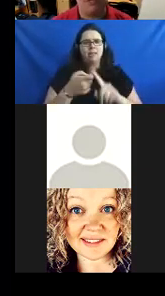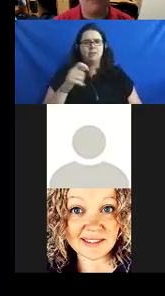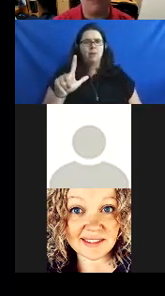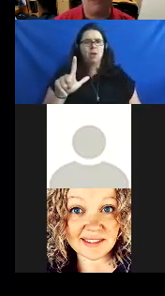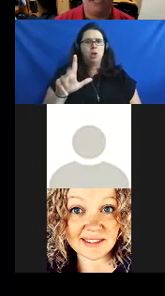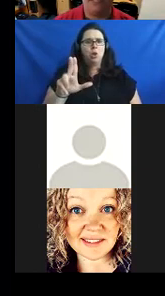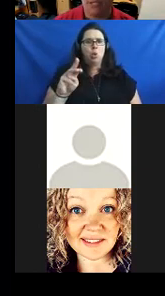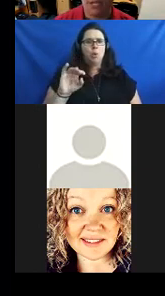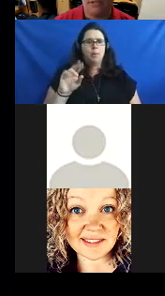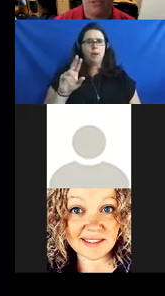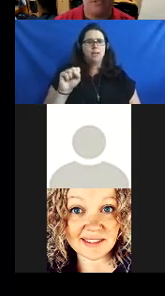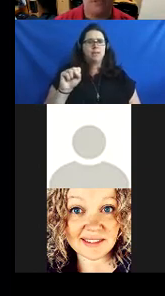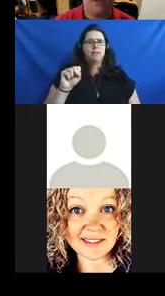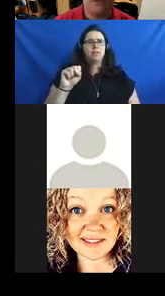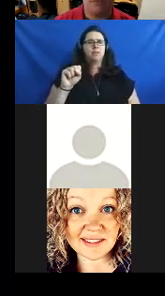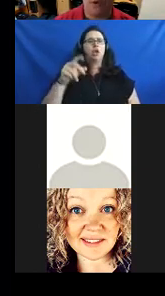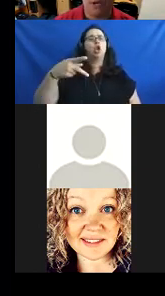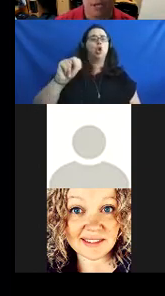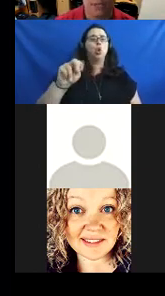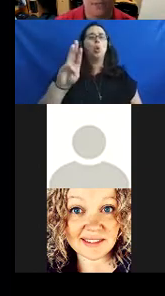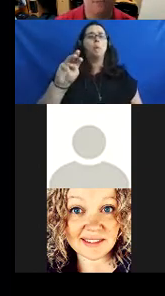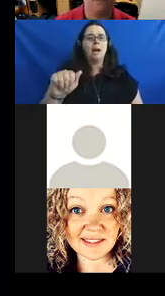FUMERLY FORMERLY SEROTEK.